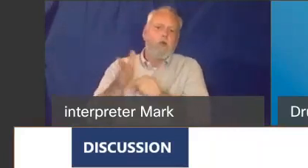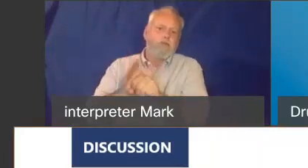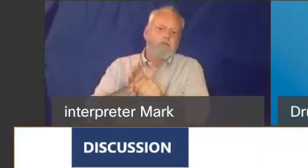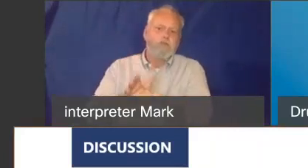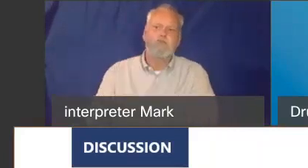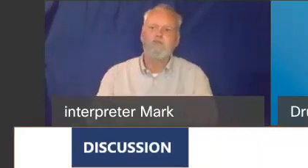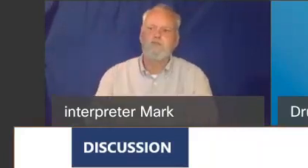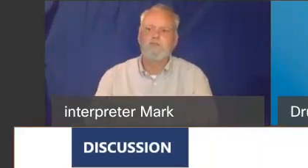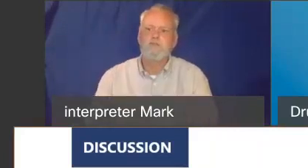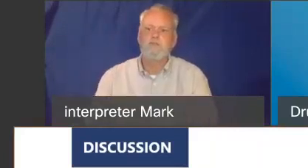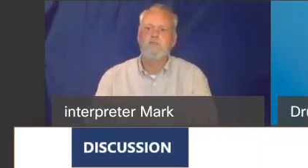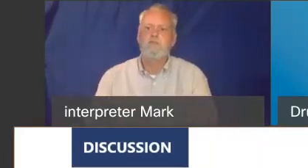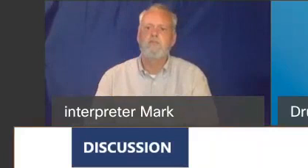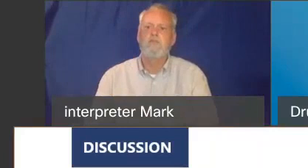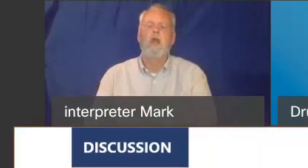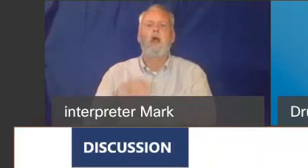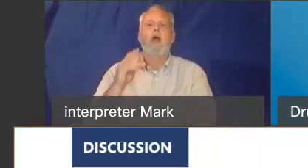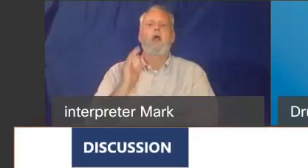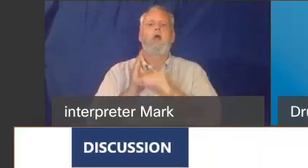But I travel over across the river to.